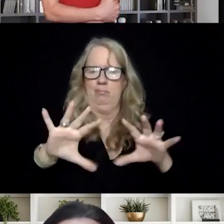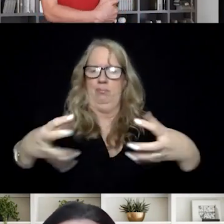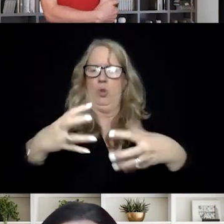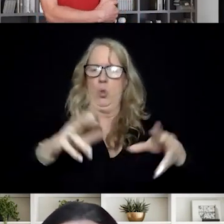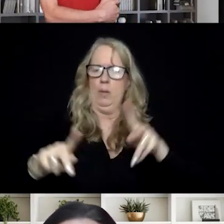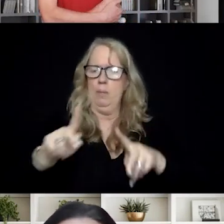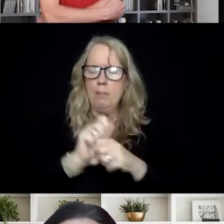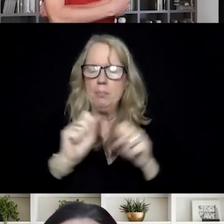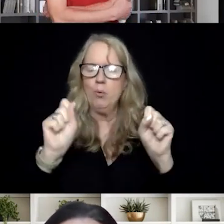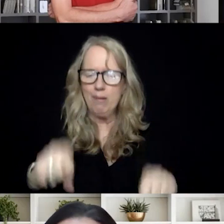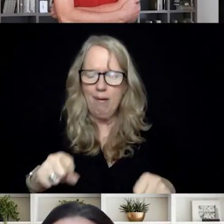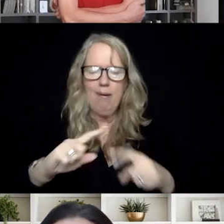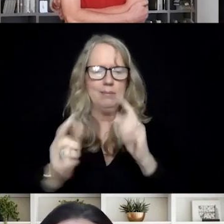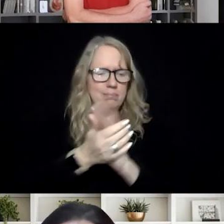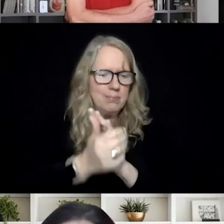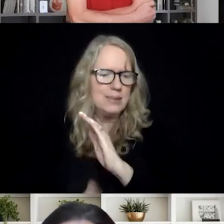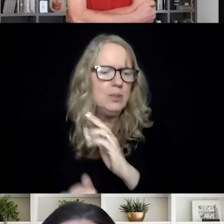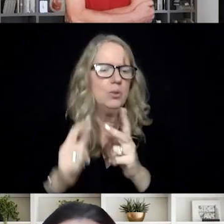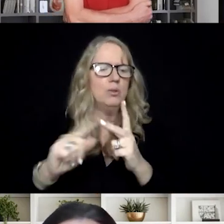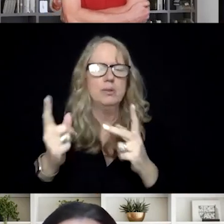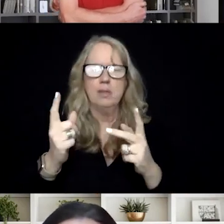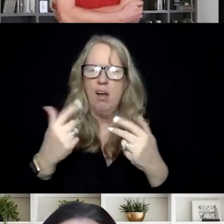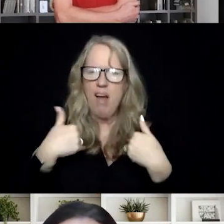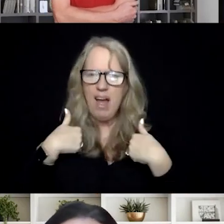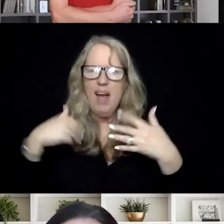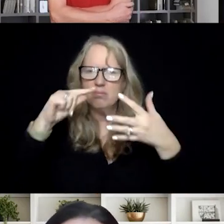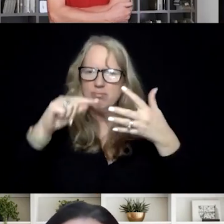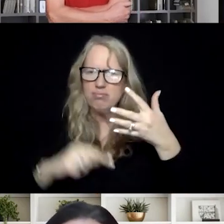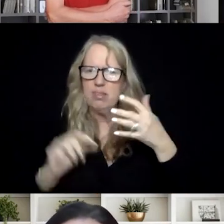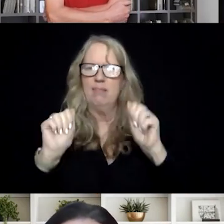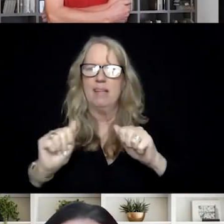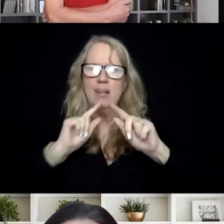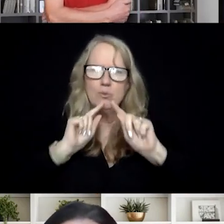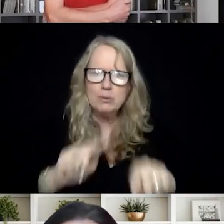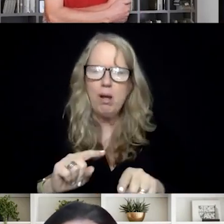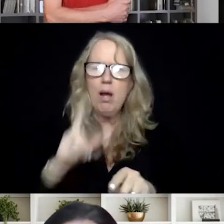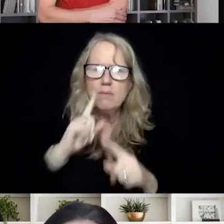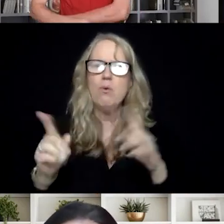CAPACITY AND THE SKILLS TO RESPOND TO A BEHAVIORAL HEALTH CRISIS